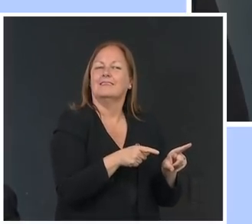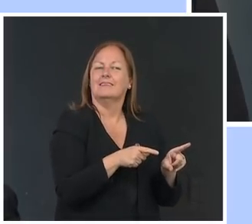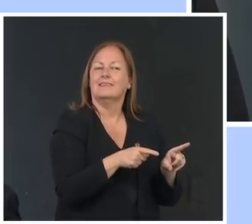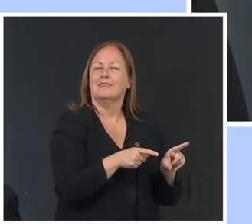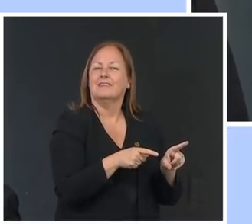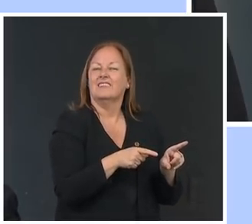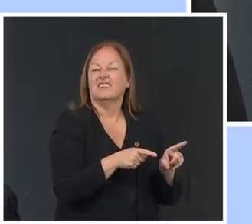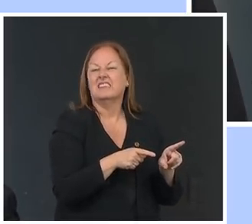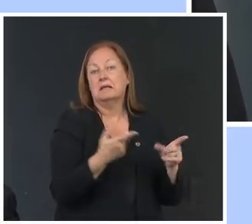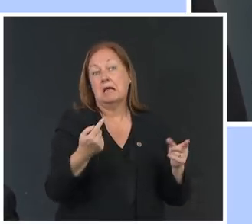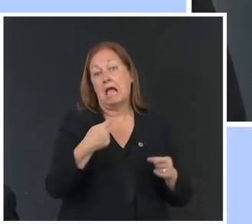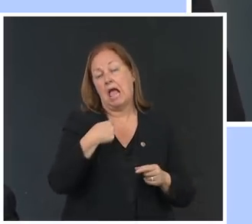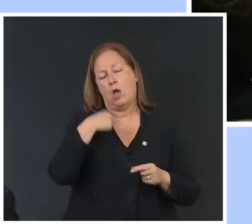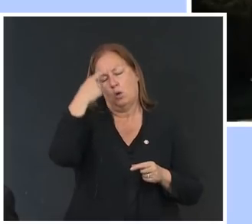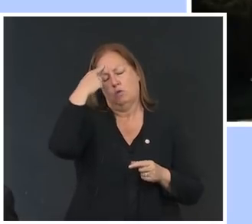more -- happier, happier citizen, and